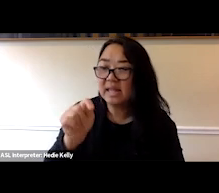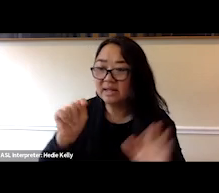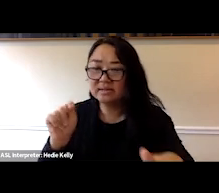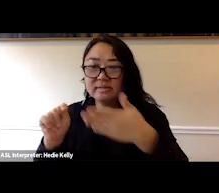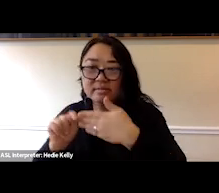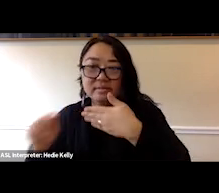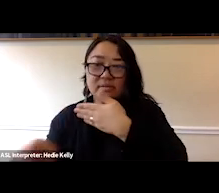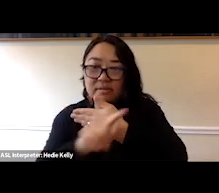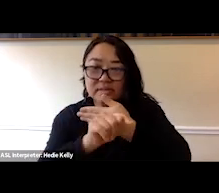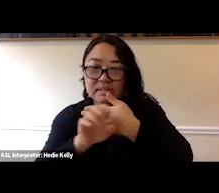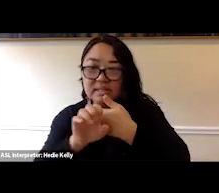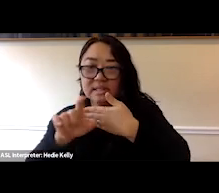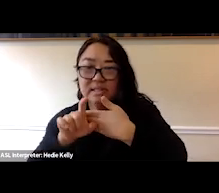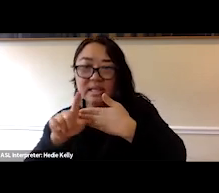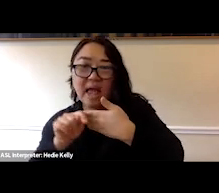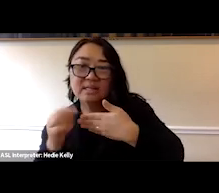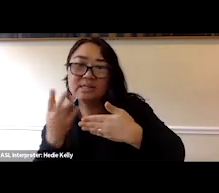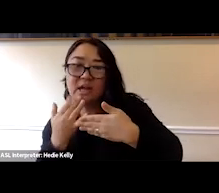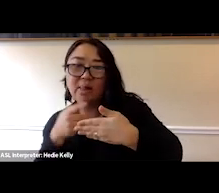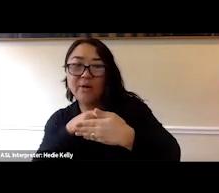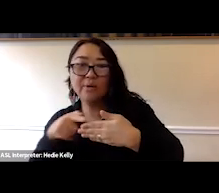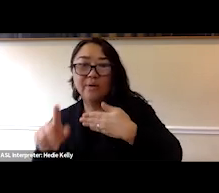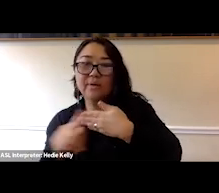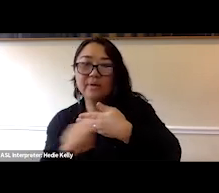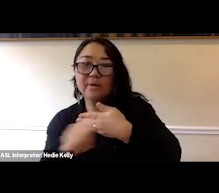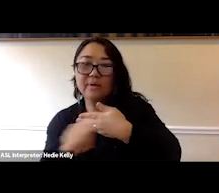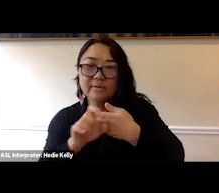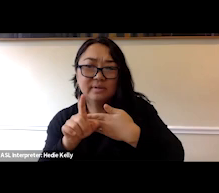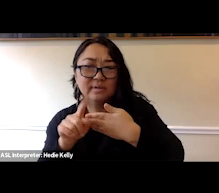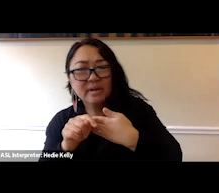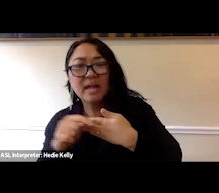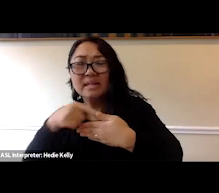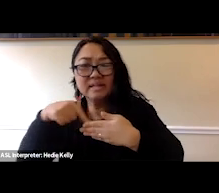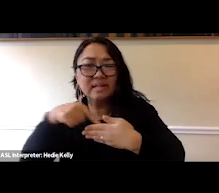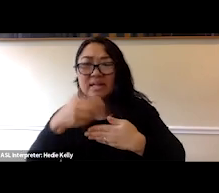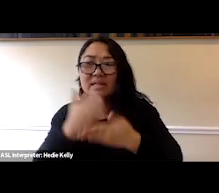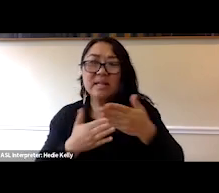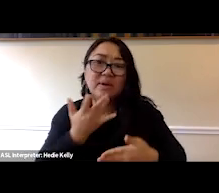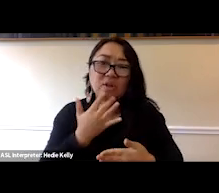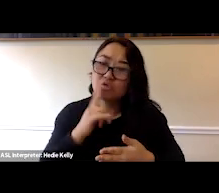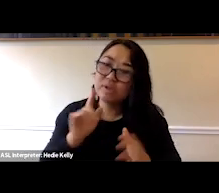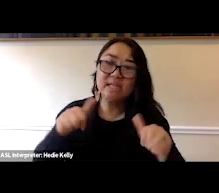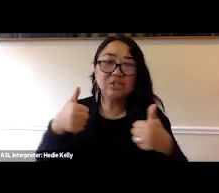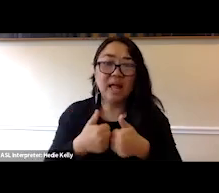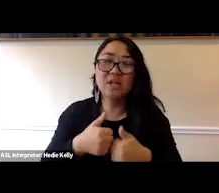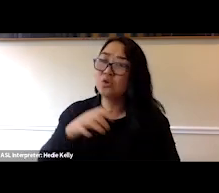As Mike was showing, some colors are more challenging than others, such as orange is a pretty tricky one to solve for.